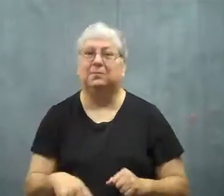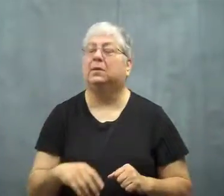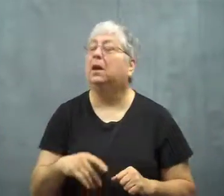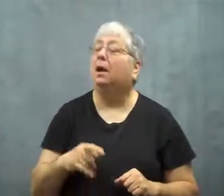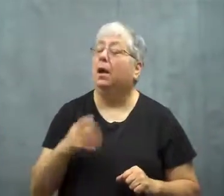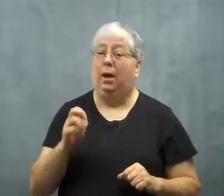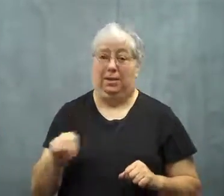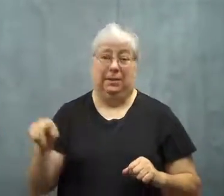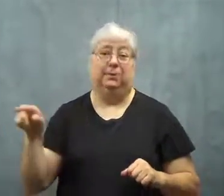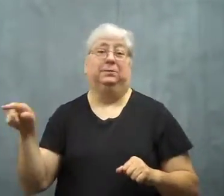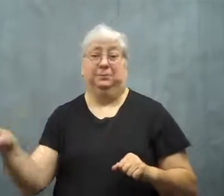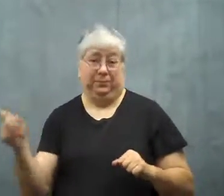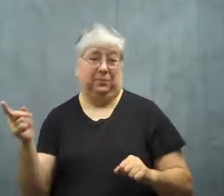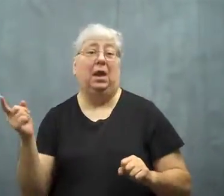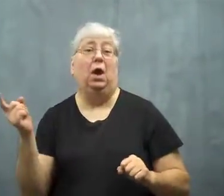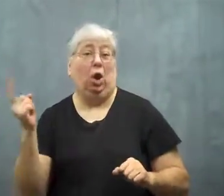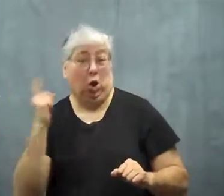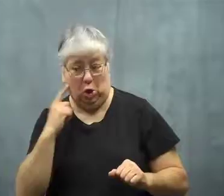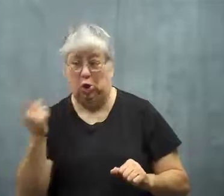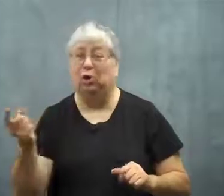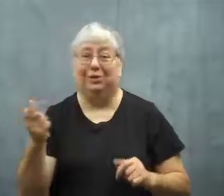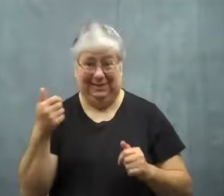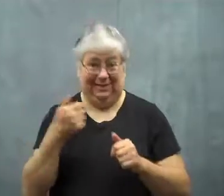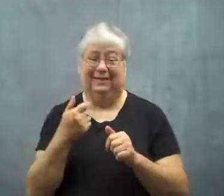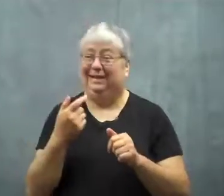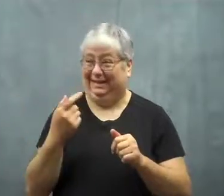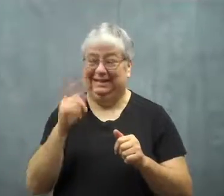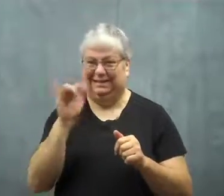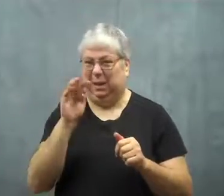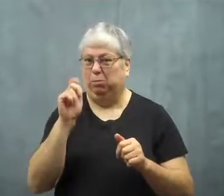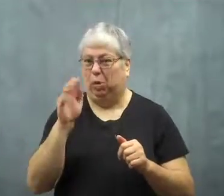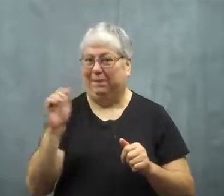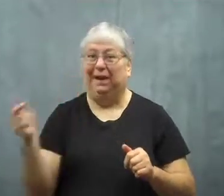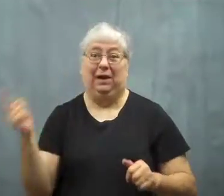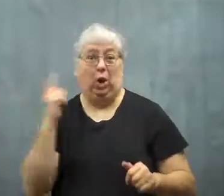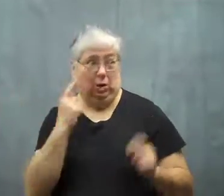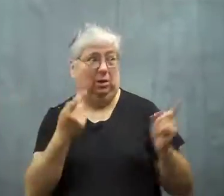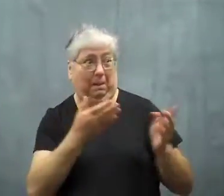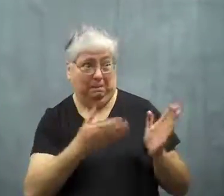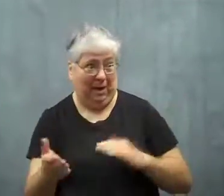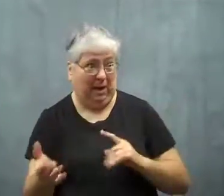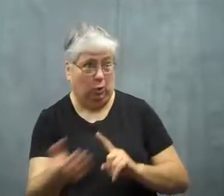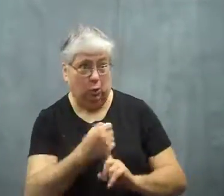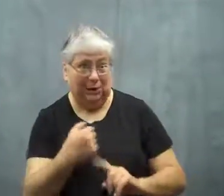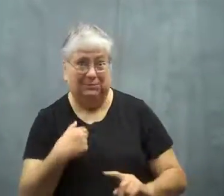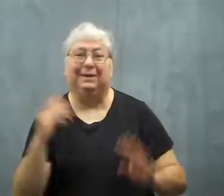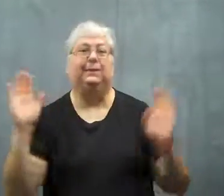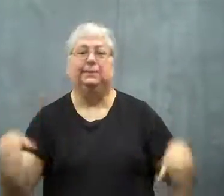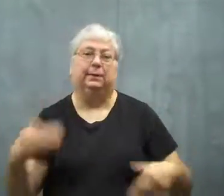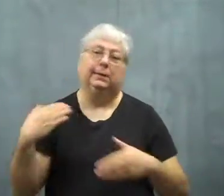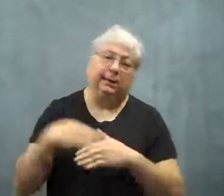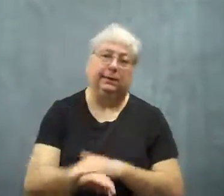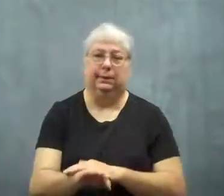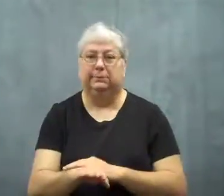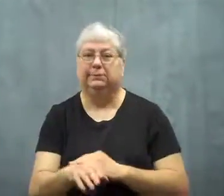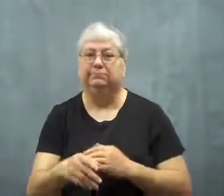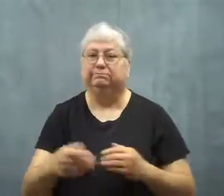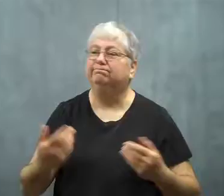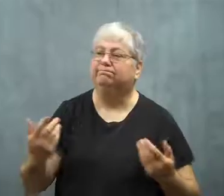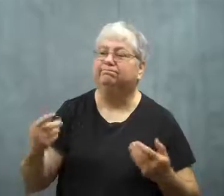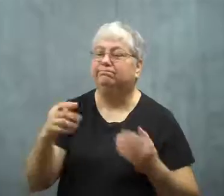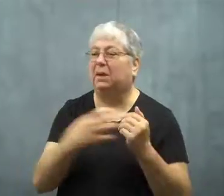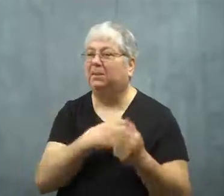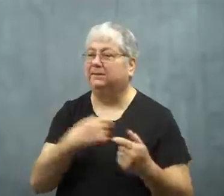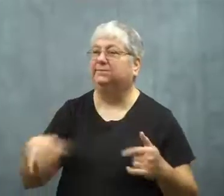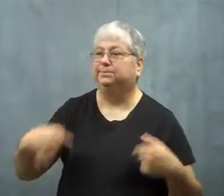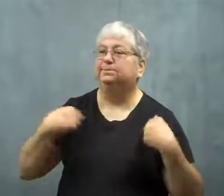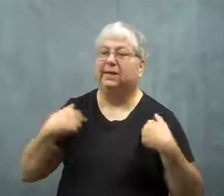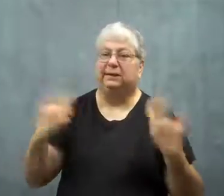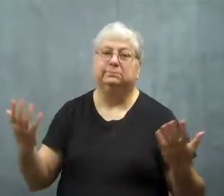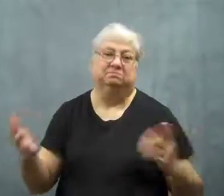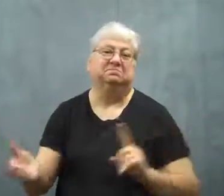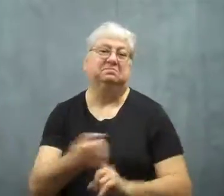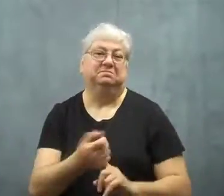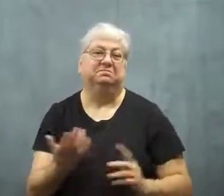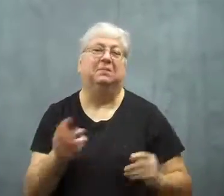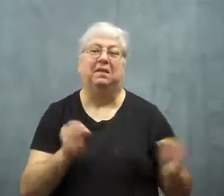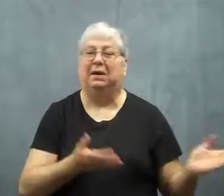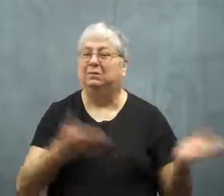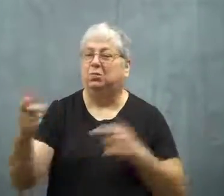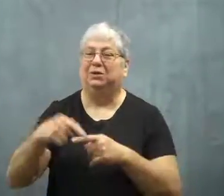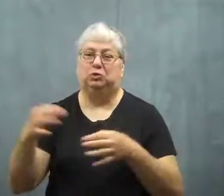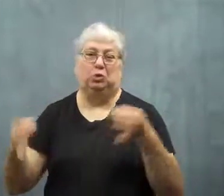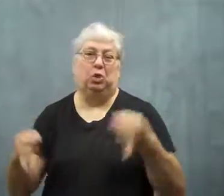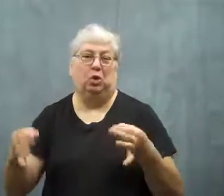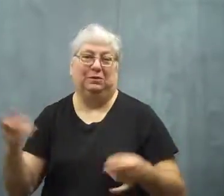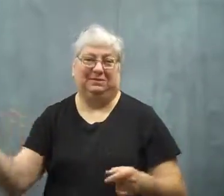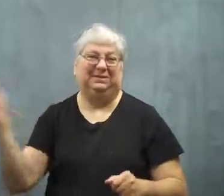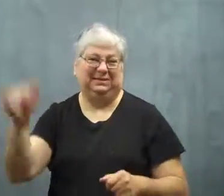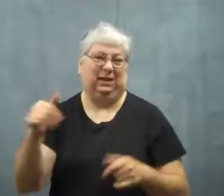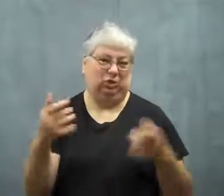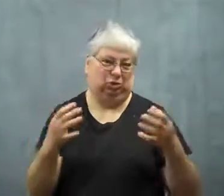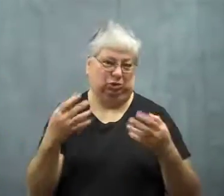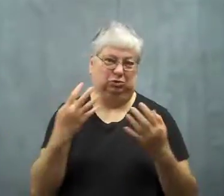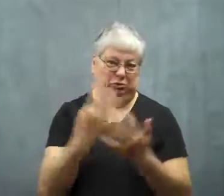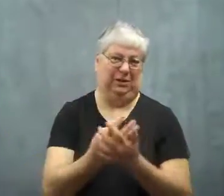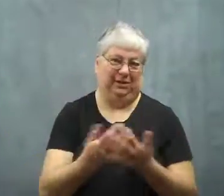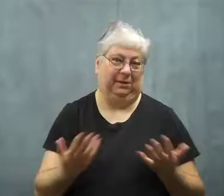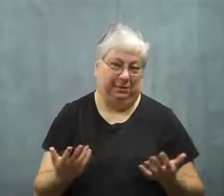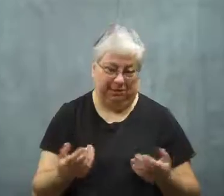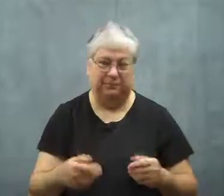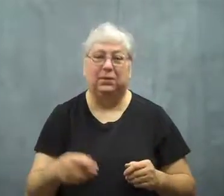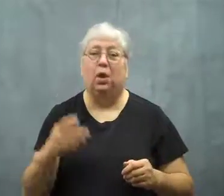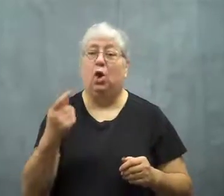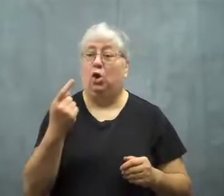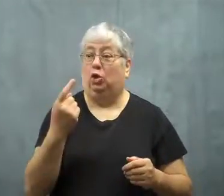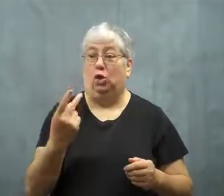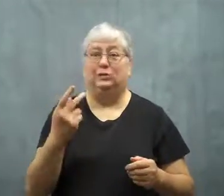When Zimmerman heard there was a warrant out for him, he turned himself in.